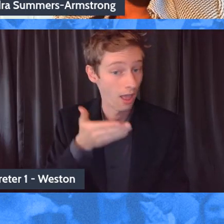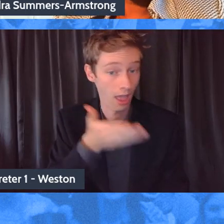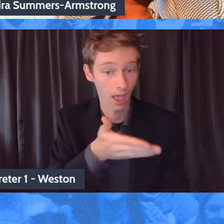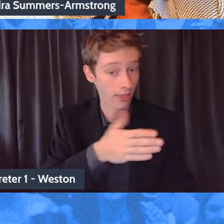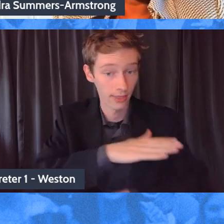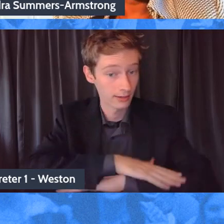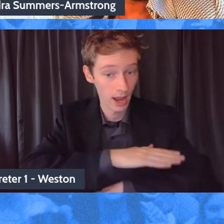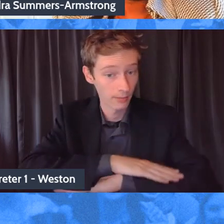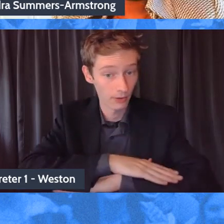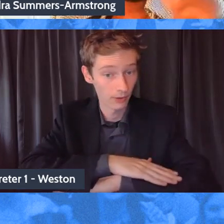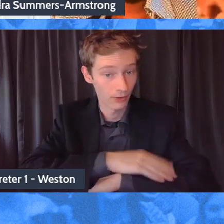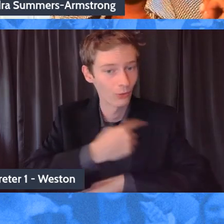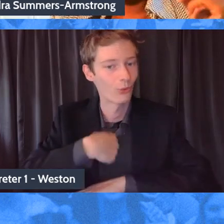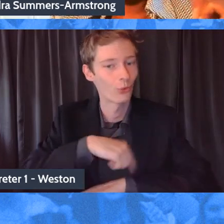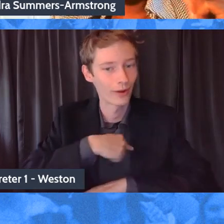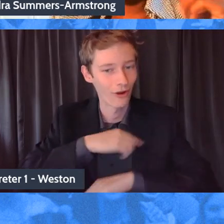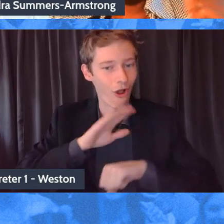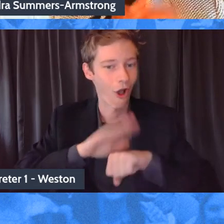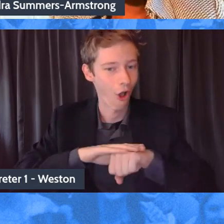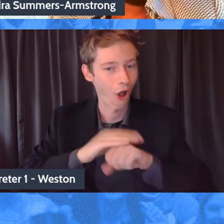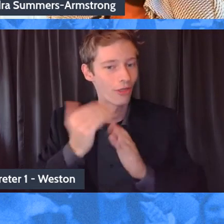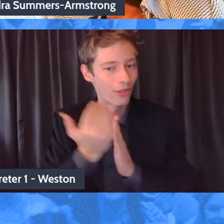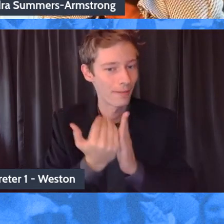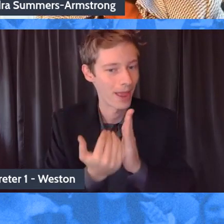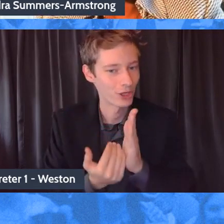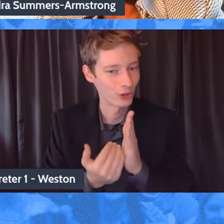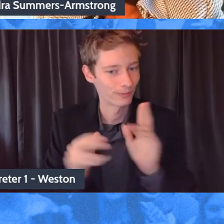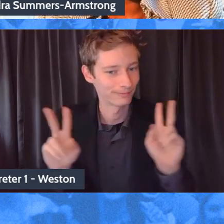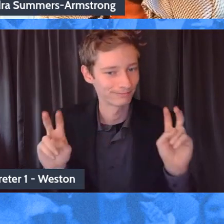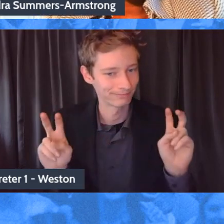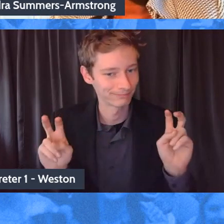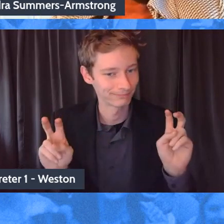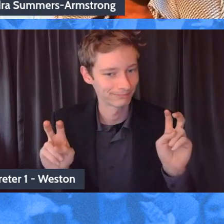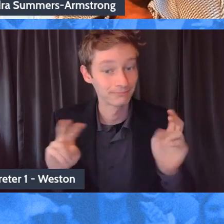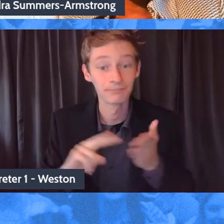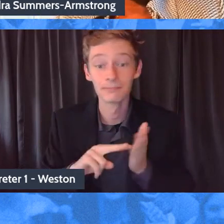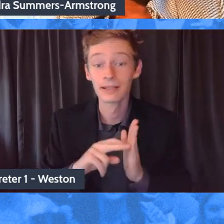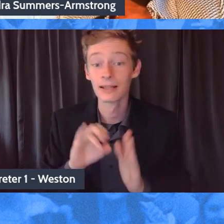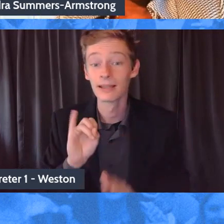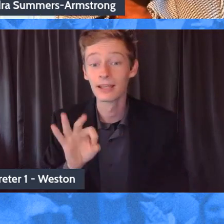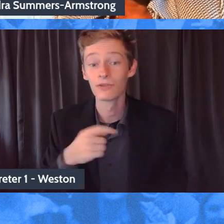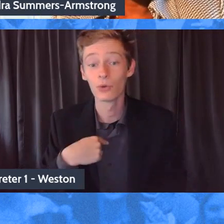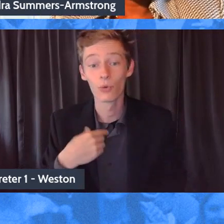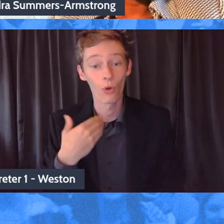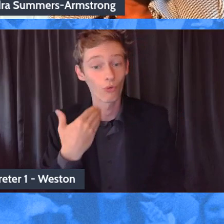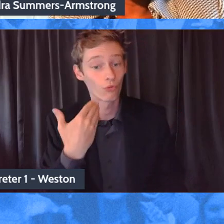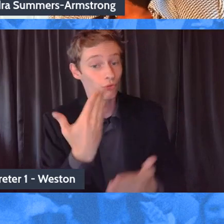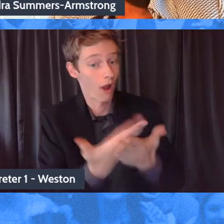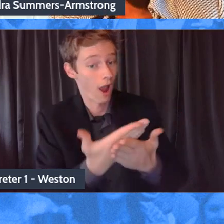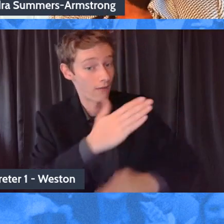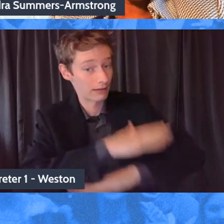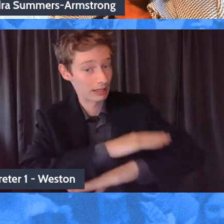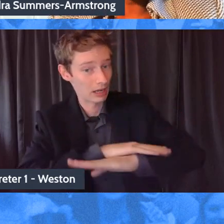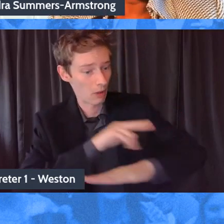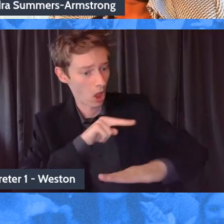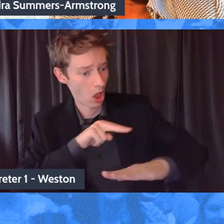And if you get a seat at the table and you get there and there's no chair for you, bring your own.